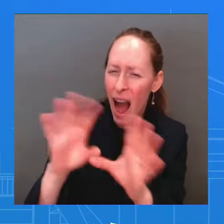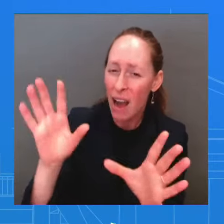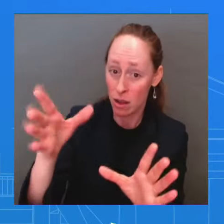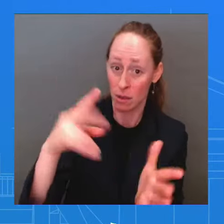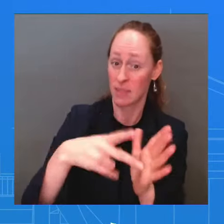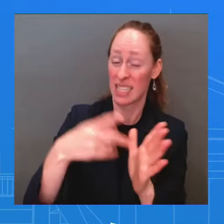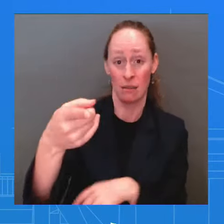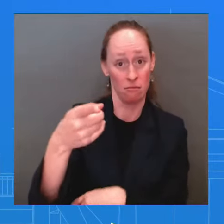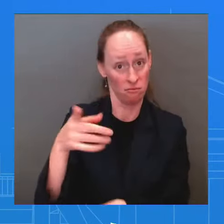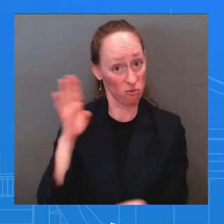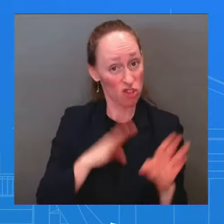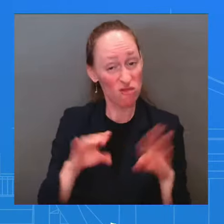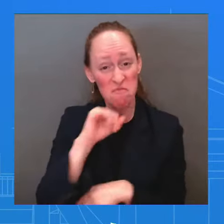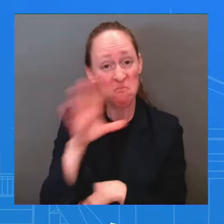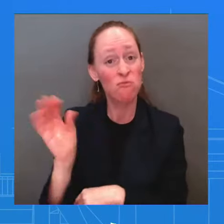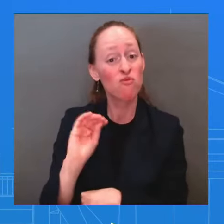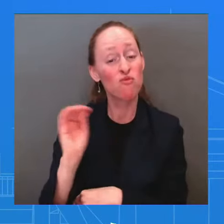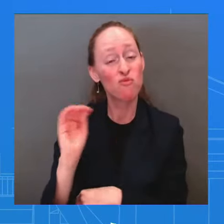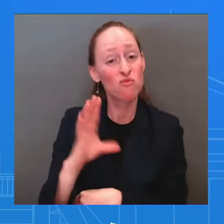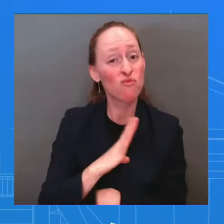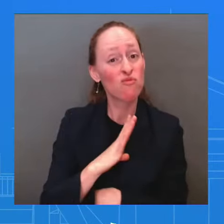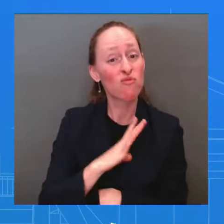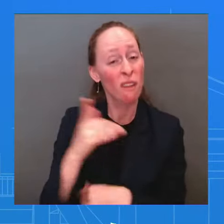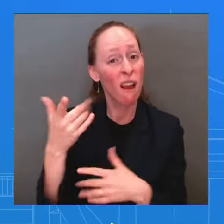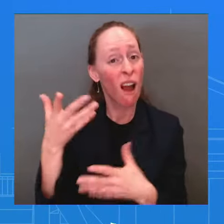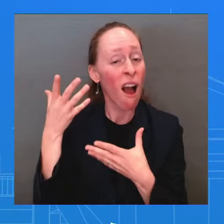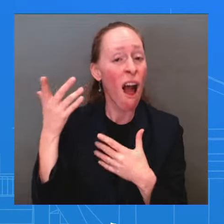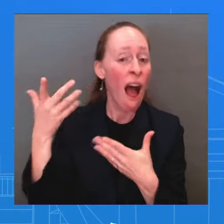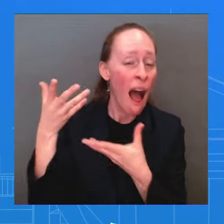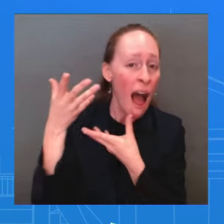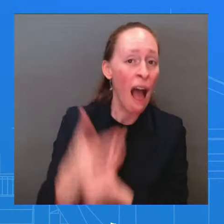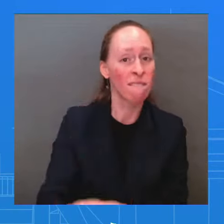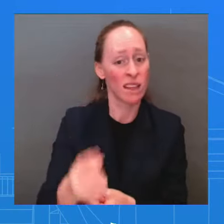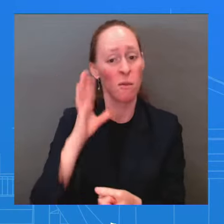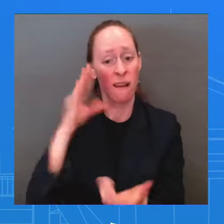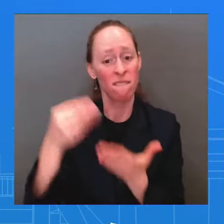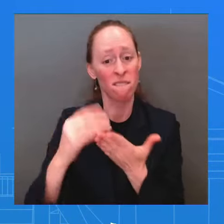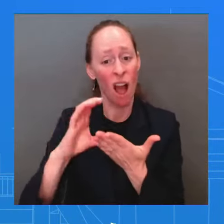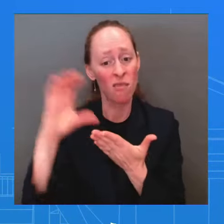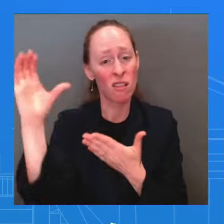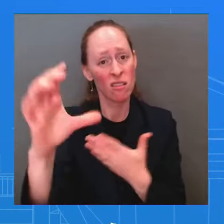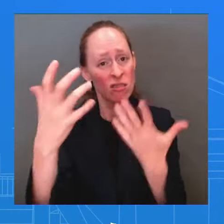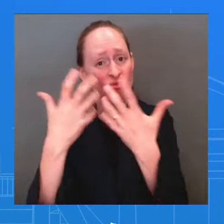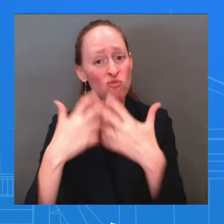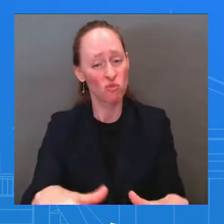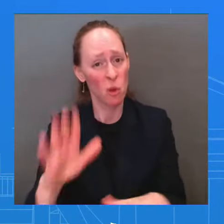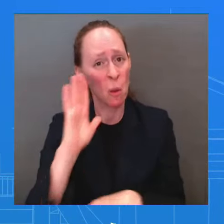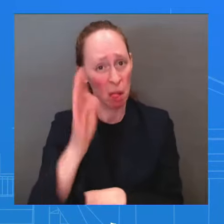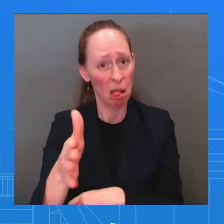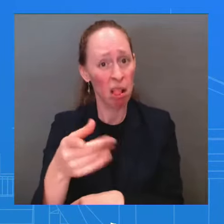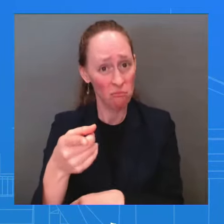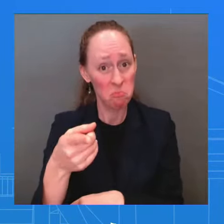funding and extra aid getting kind of wrapped up or kind of mixed into the shutdown situation? Mr. Sullivan: I spend my life